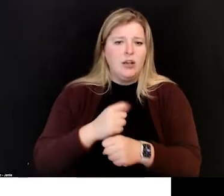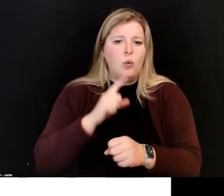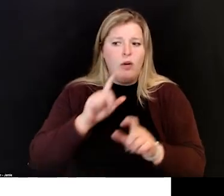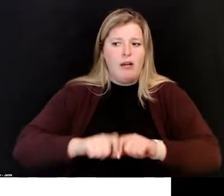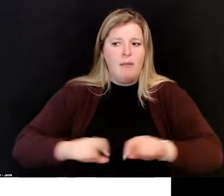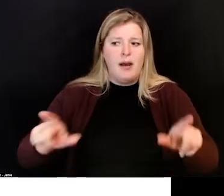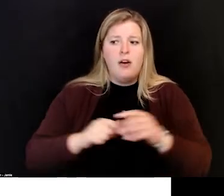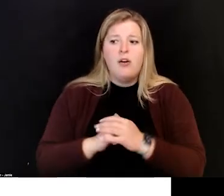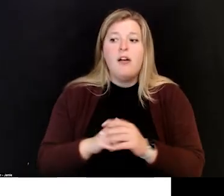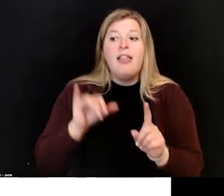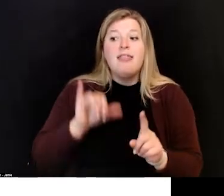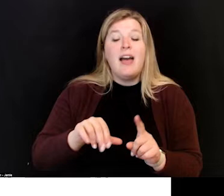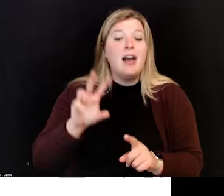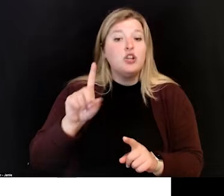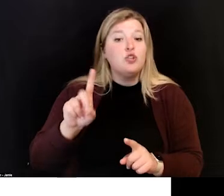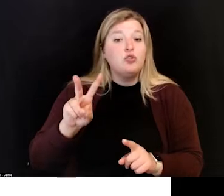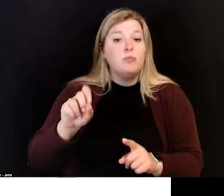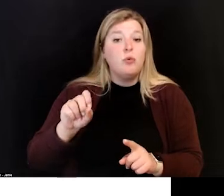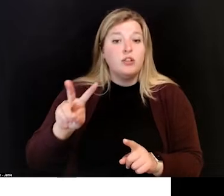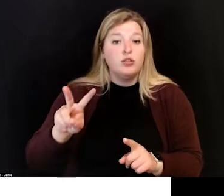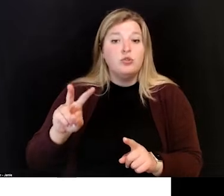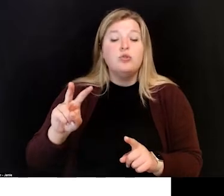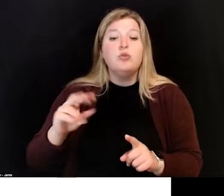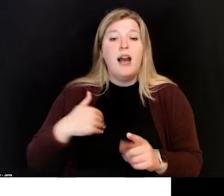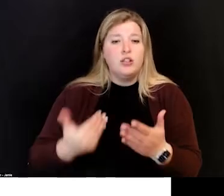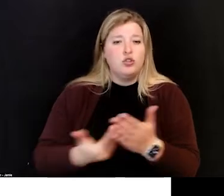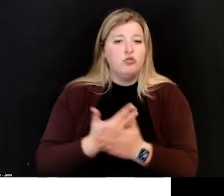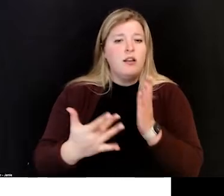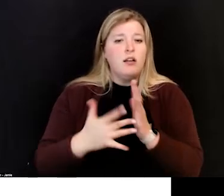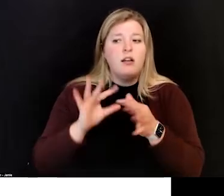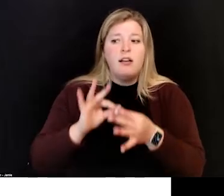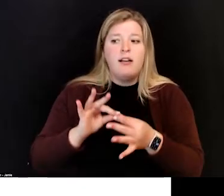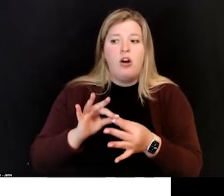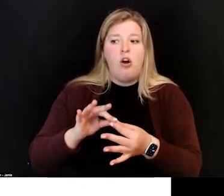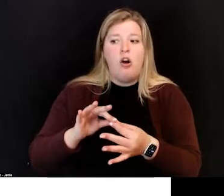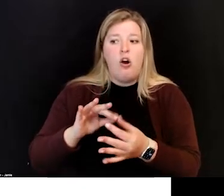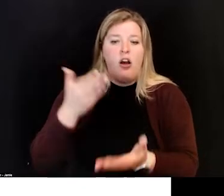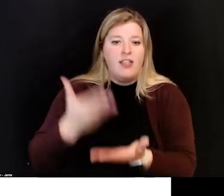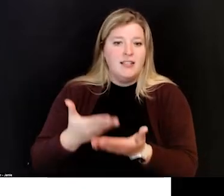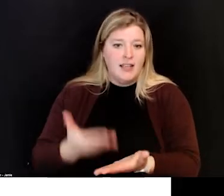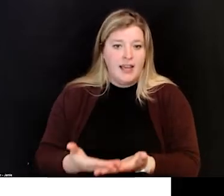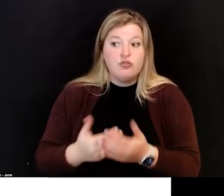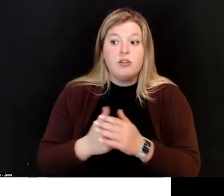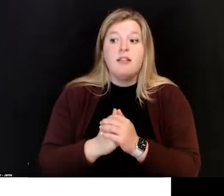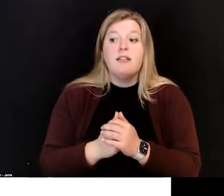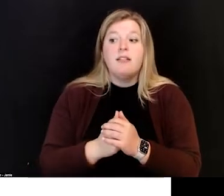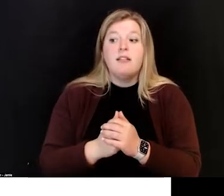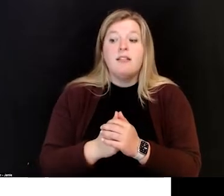some new technology really around authentication. And so one example from that is accessible authentication,